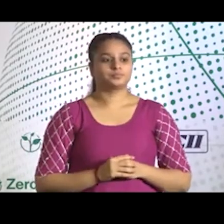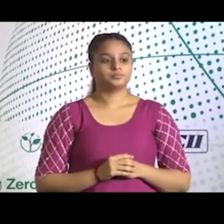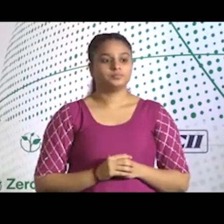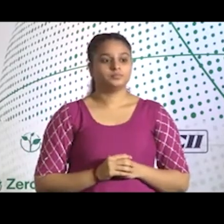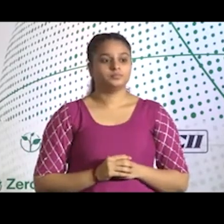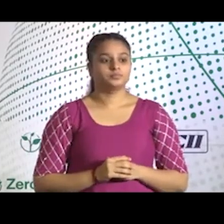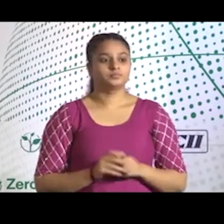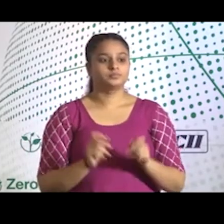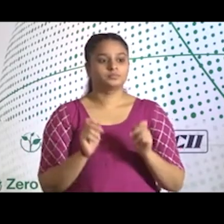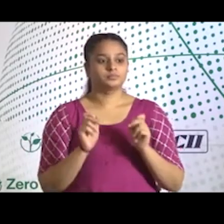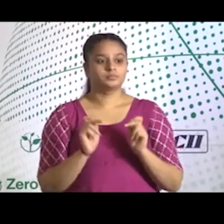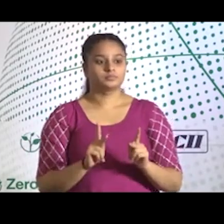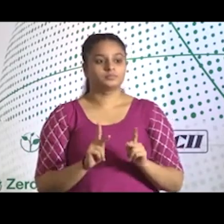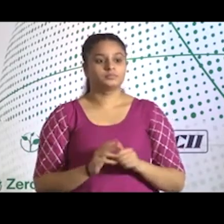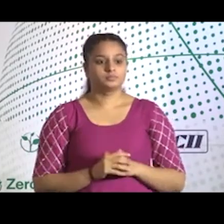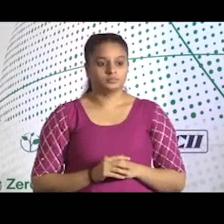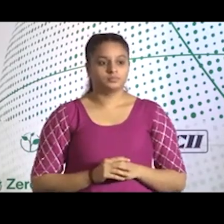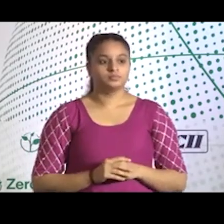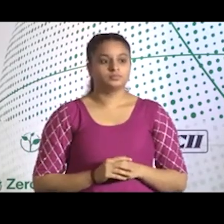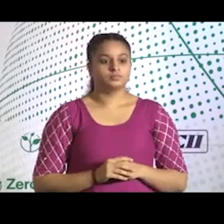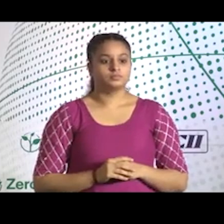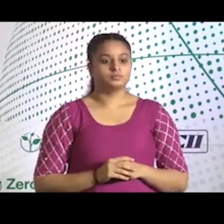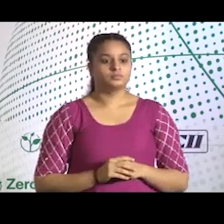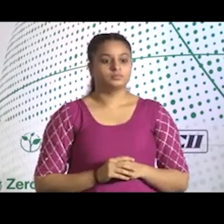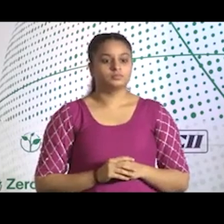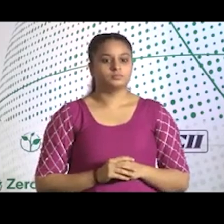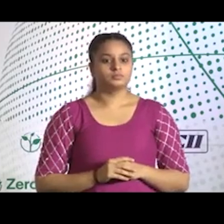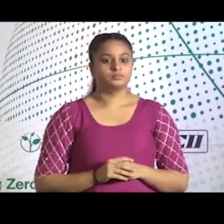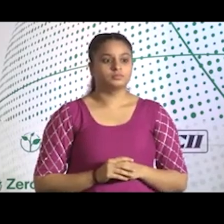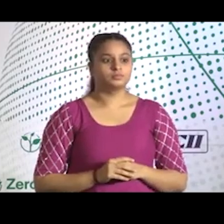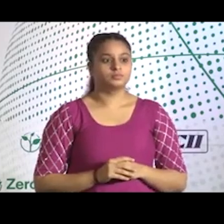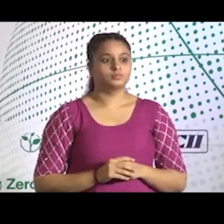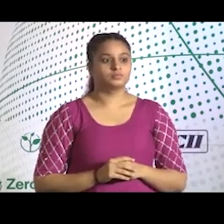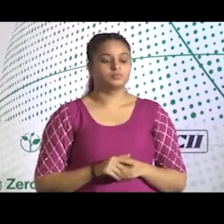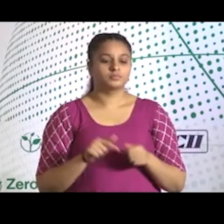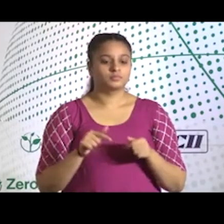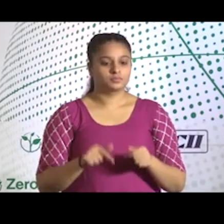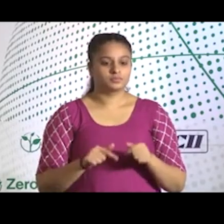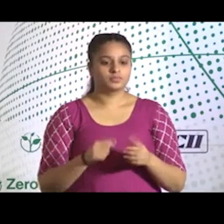Okay, that's a very tall questions. Anita, try and break it up if I can.